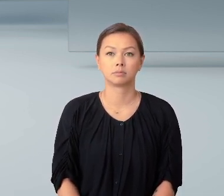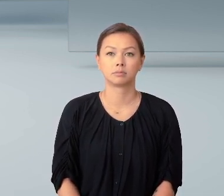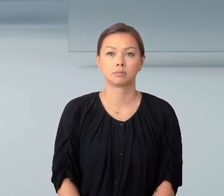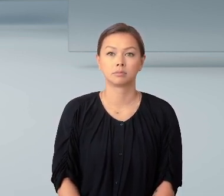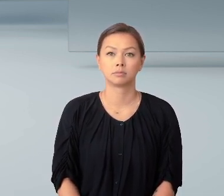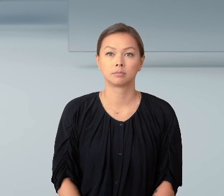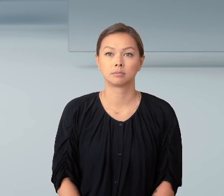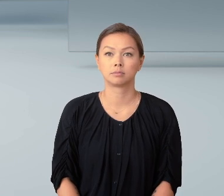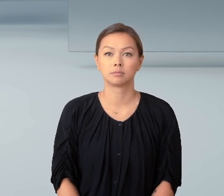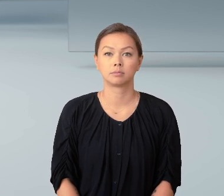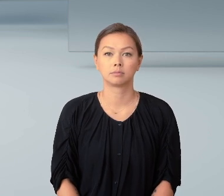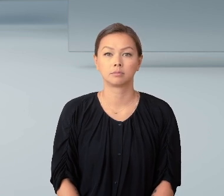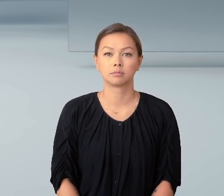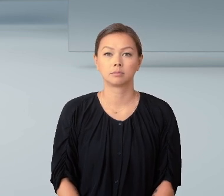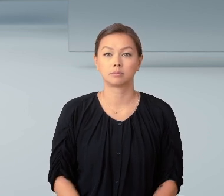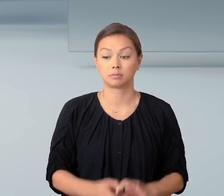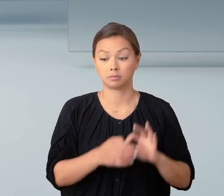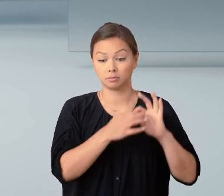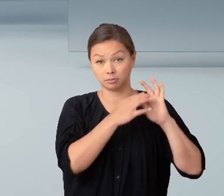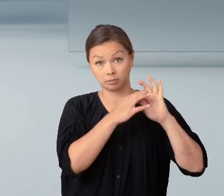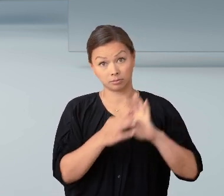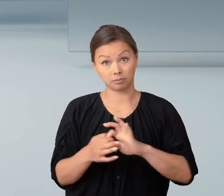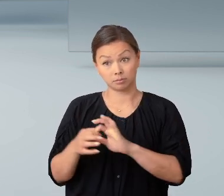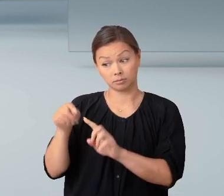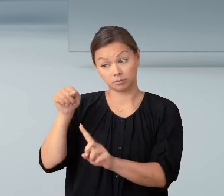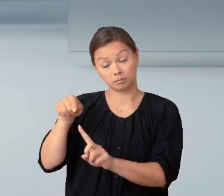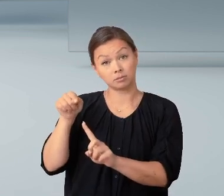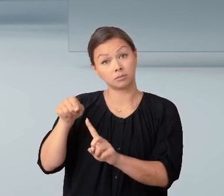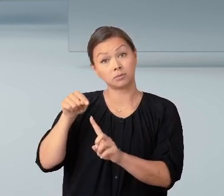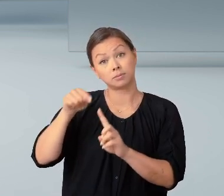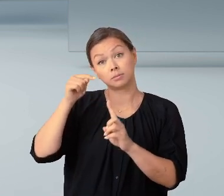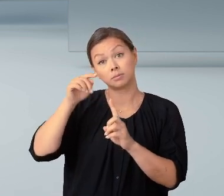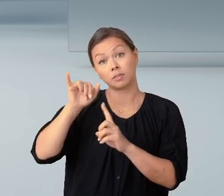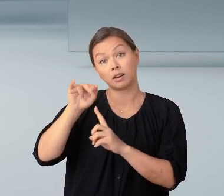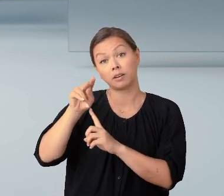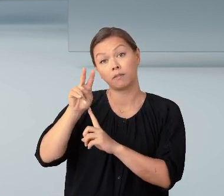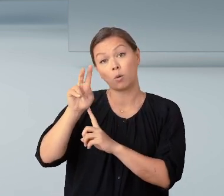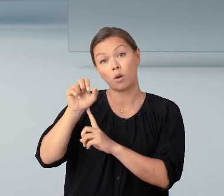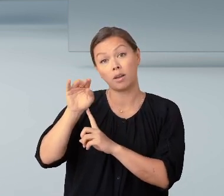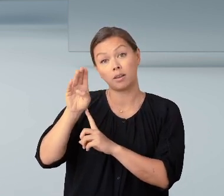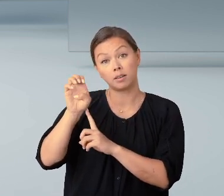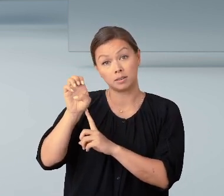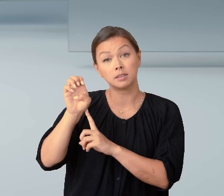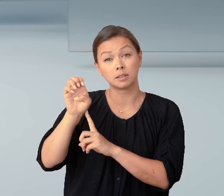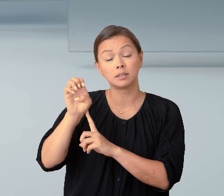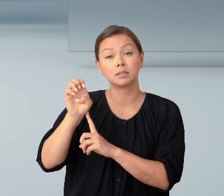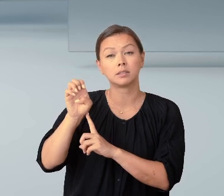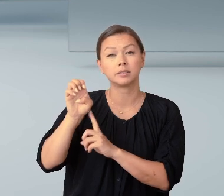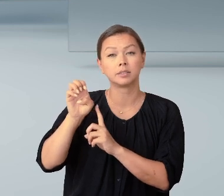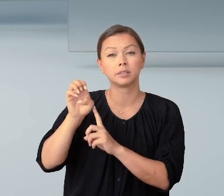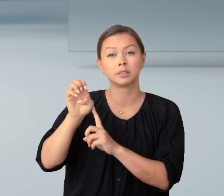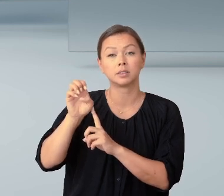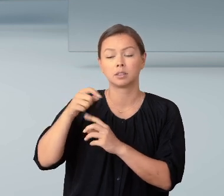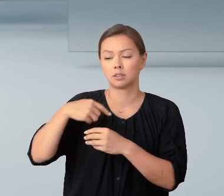specific invoice, as I scroll down on the information fact box,